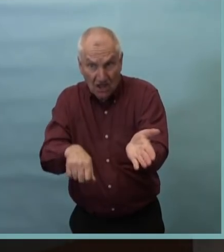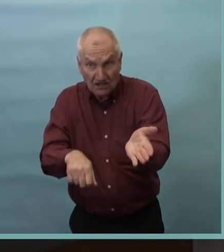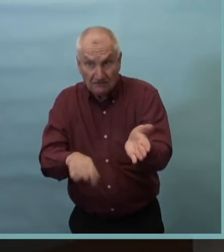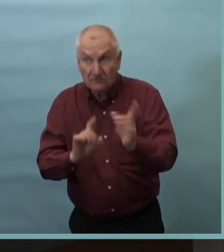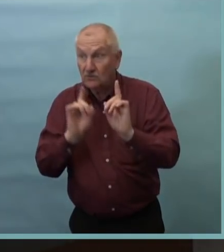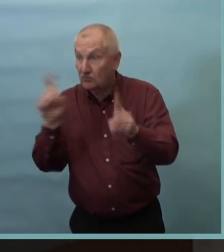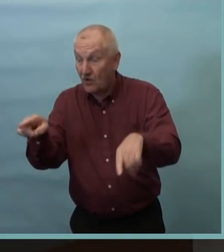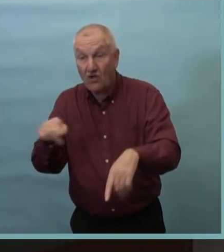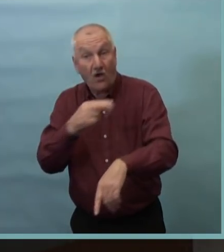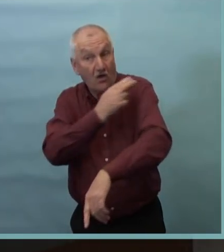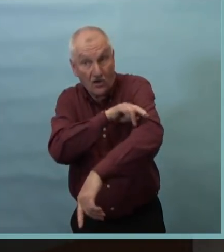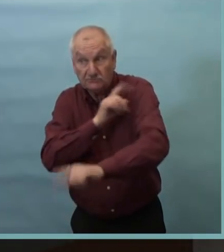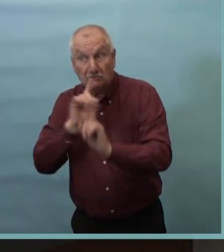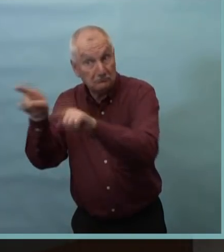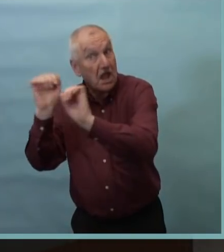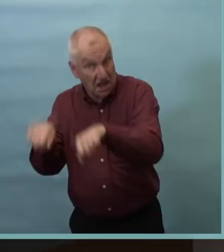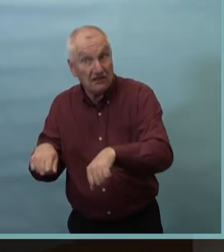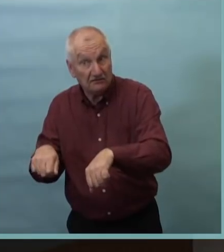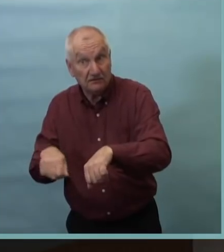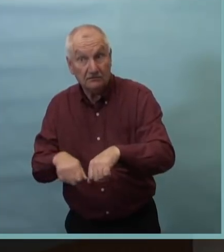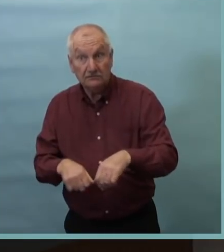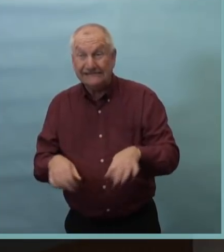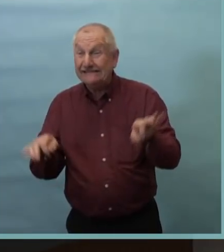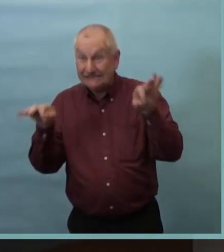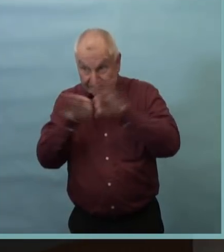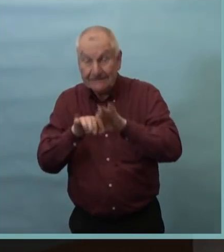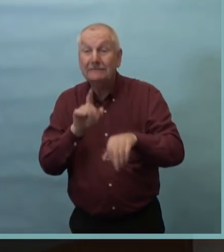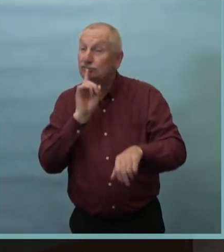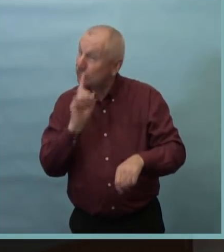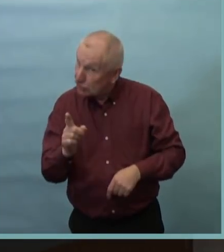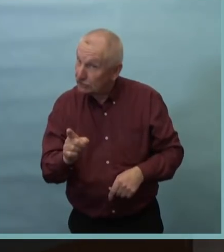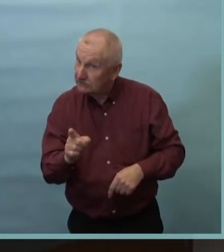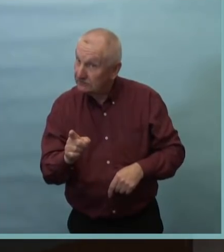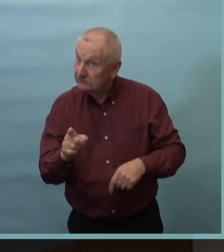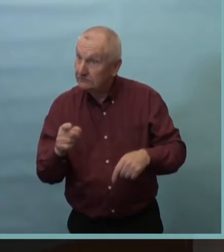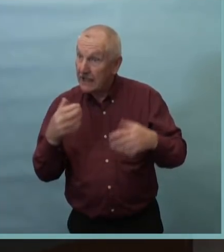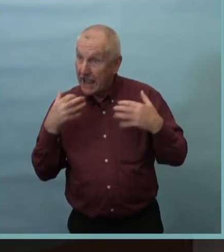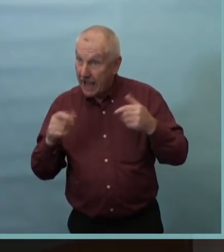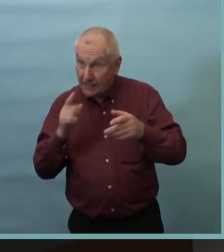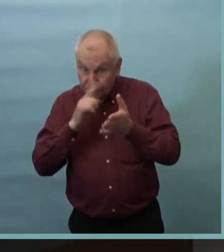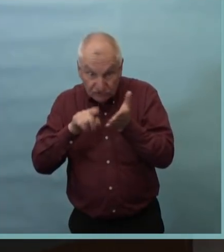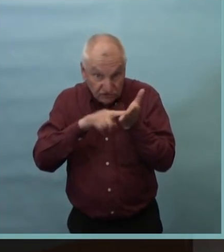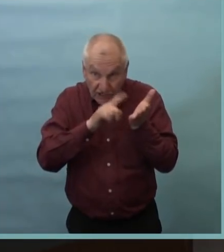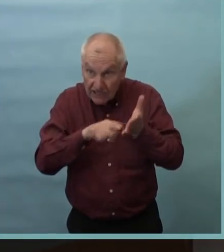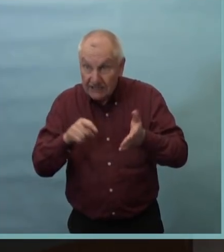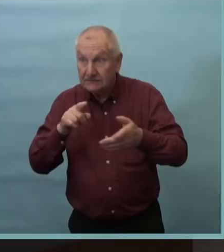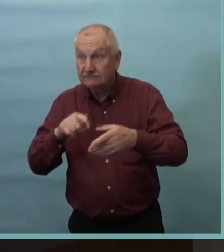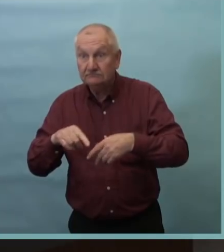to keep your regular health needs up to date some of this can certainly be done